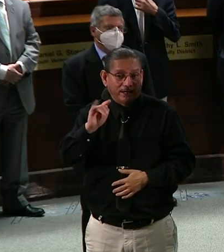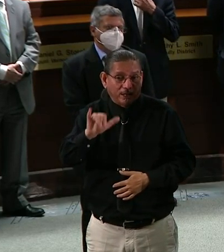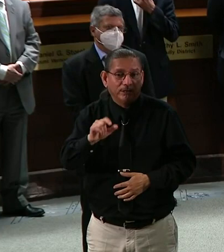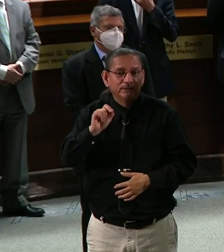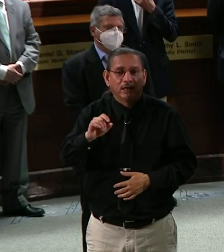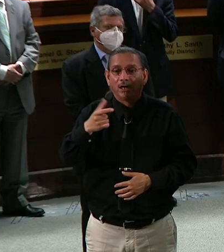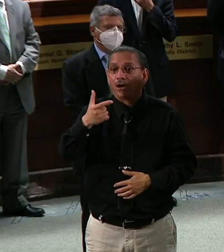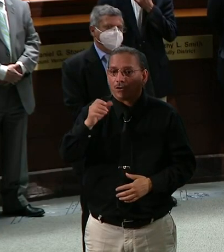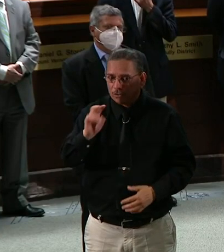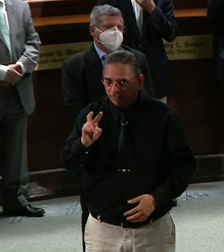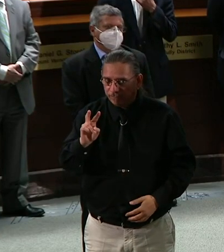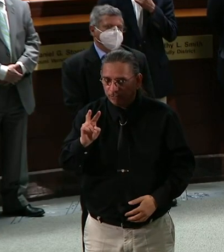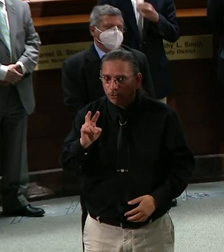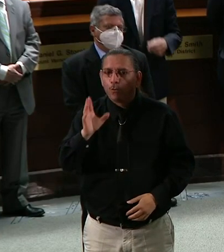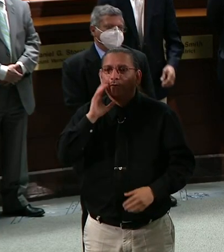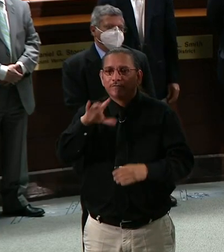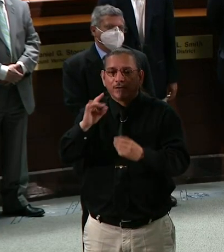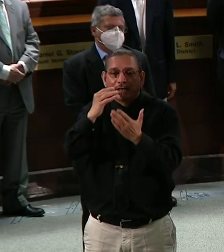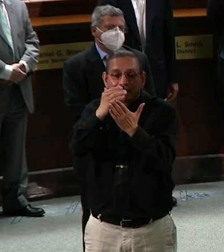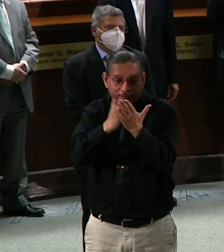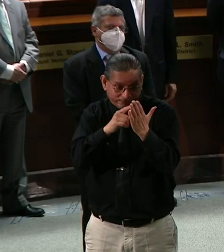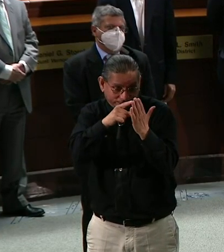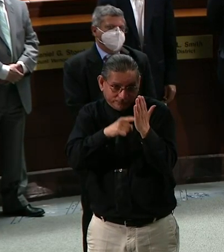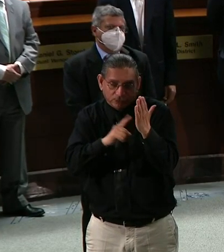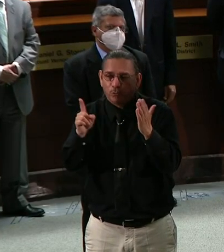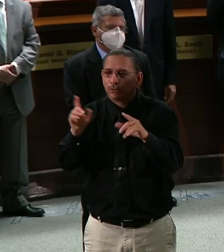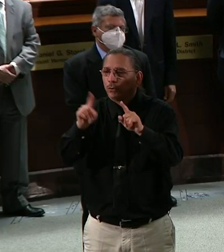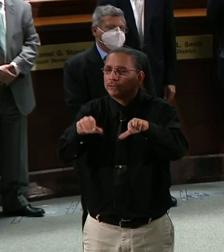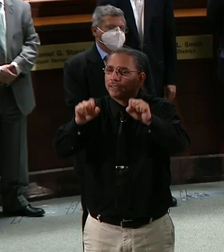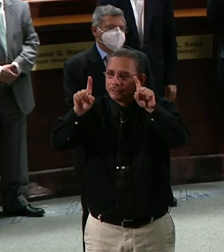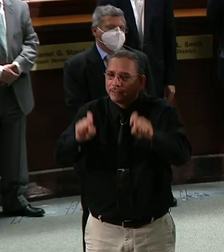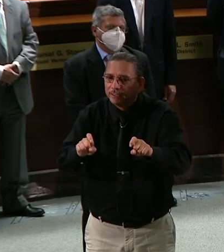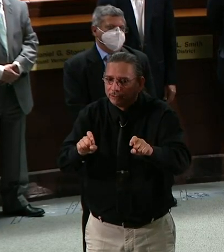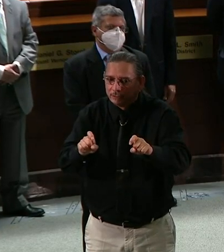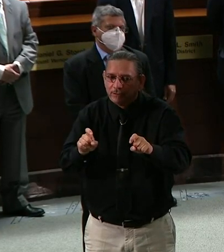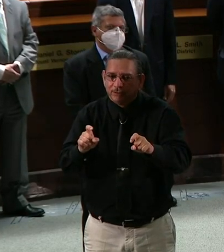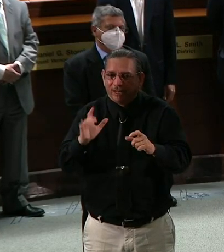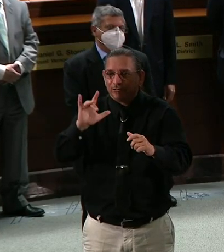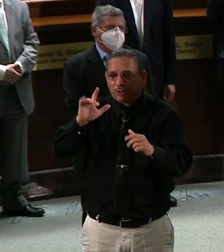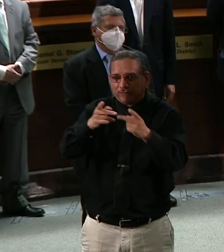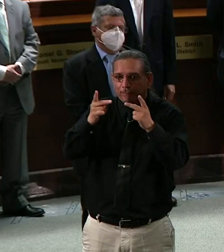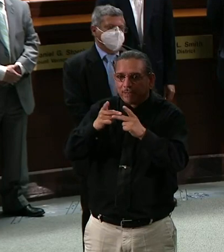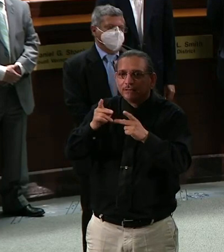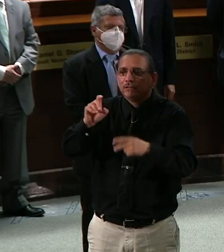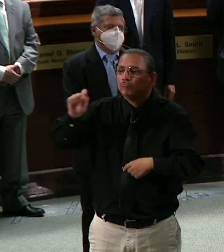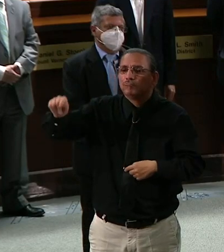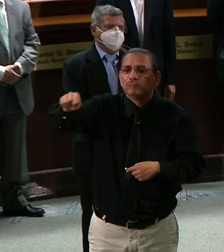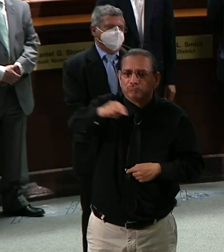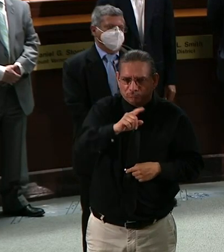COVID-19 TO THE LIST OF THE TWENTY FIVE SITES. AS YOU'LL